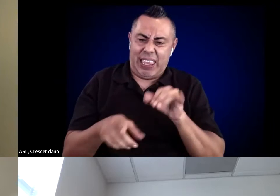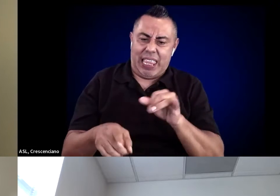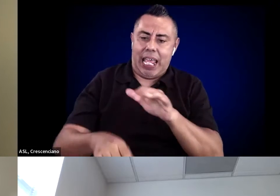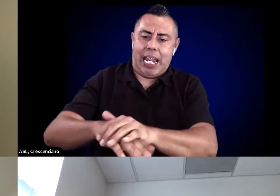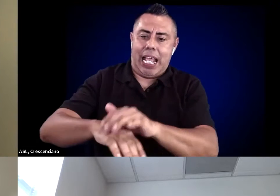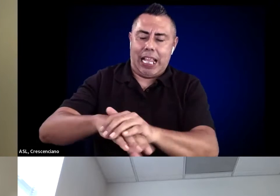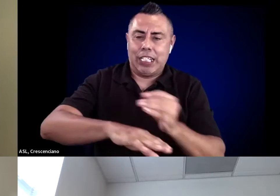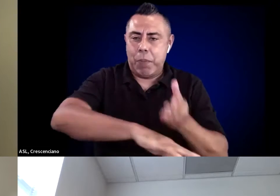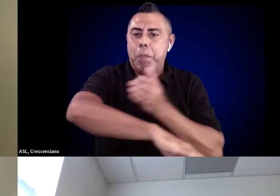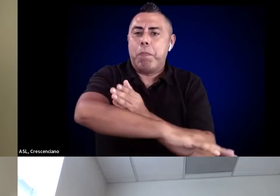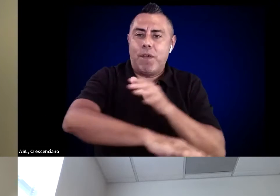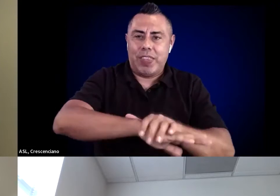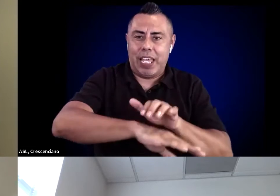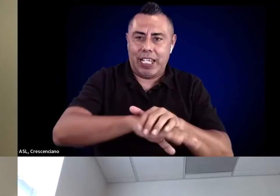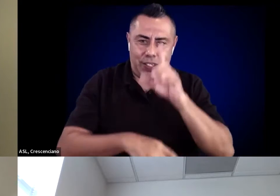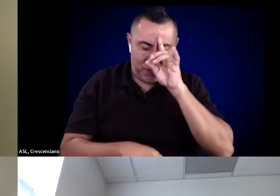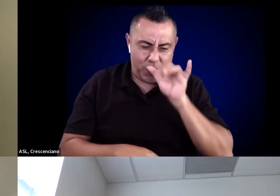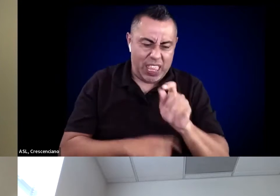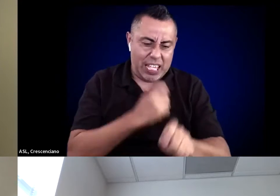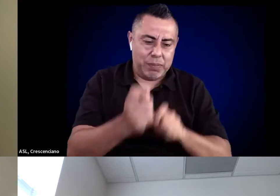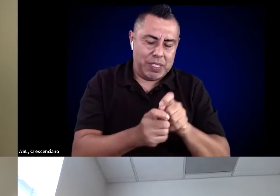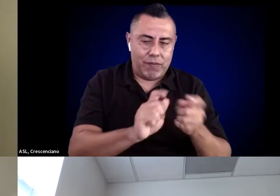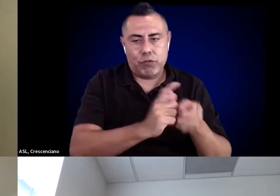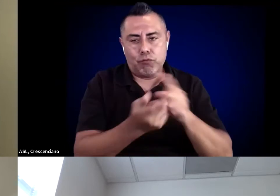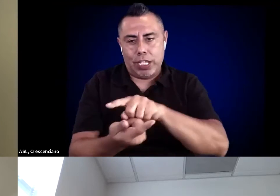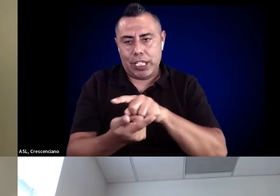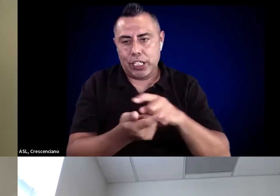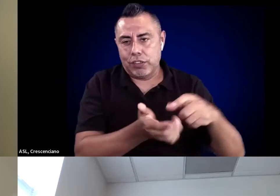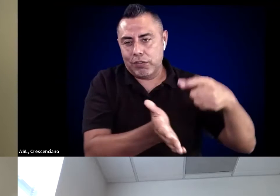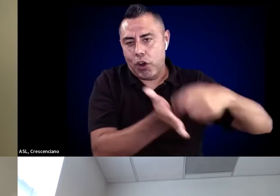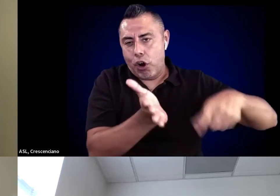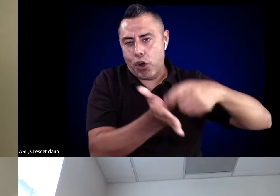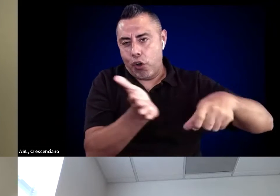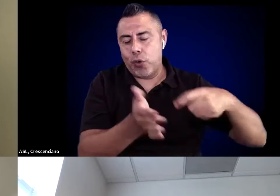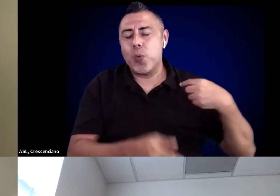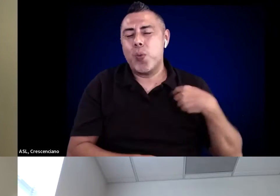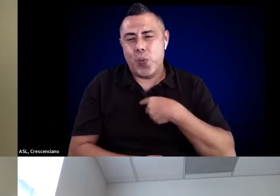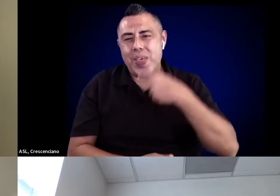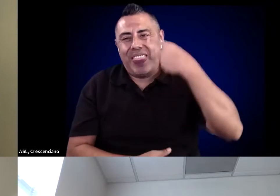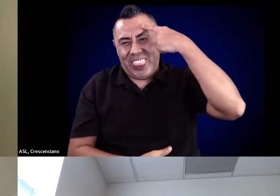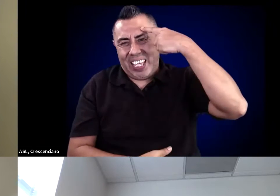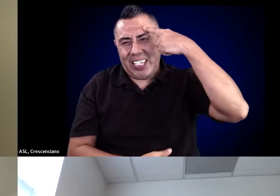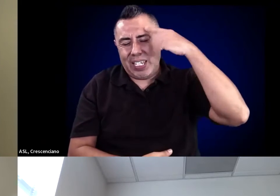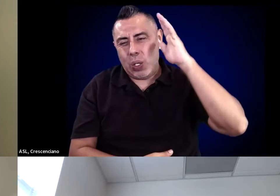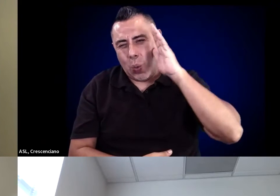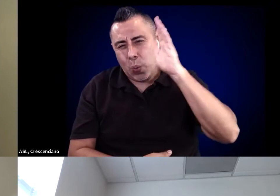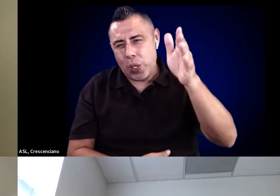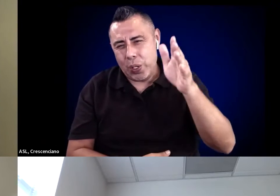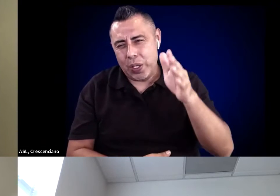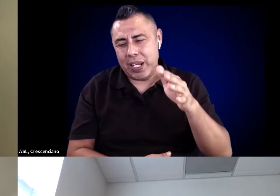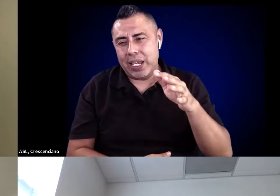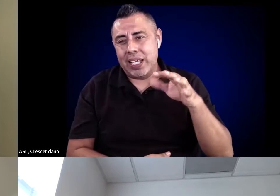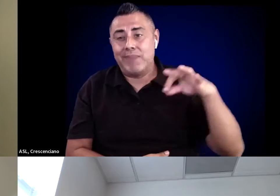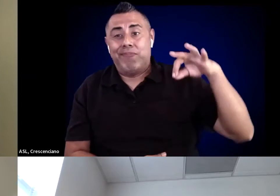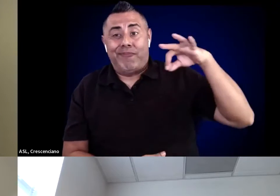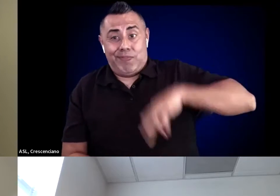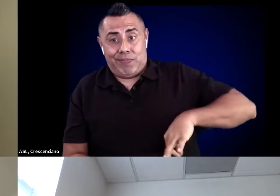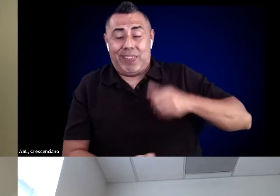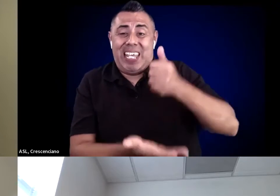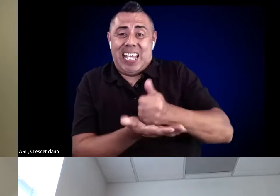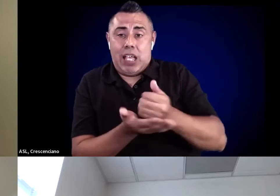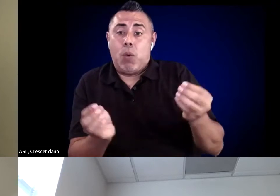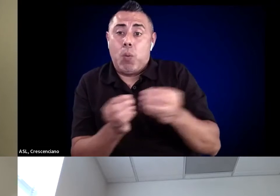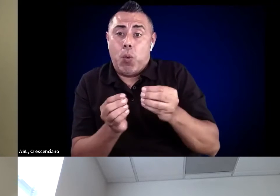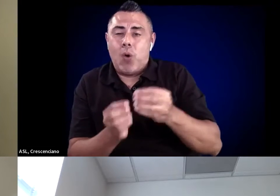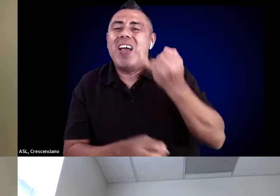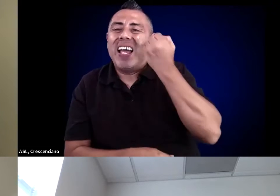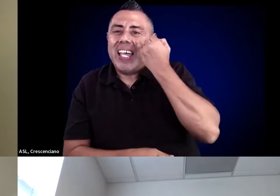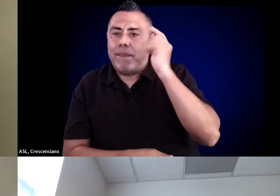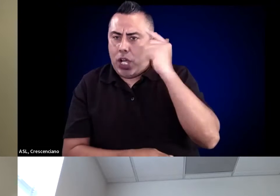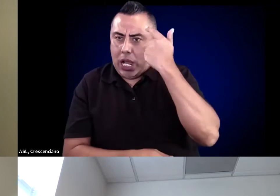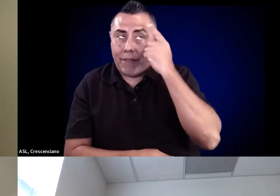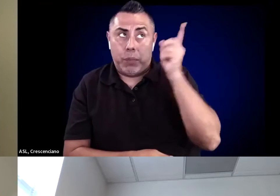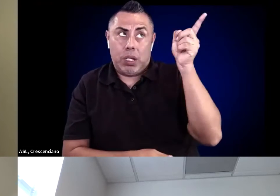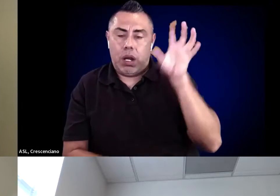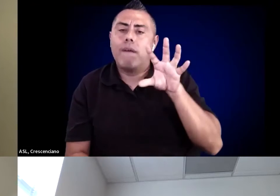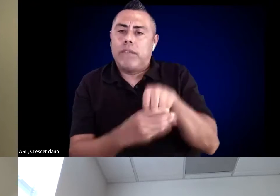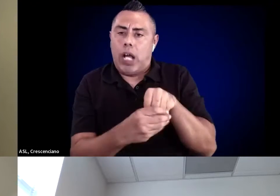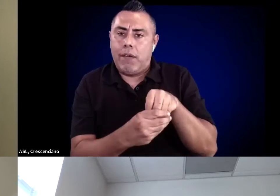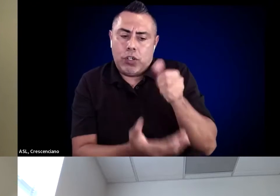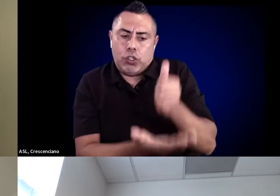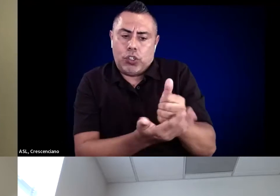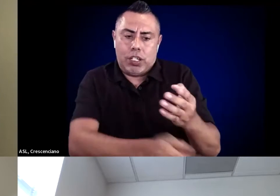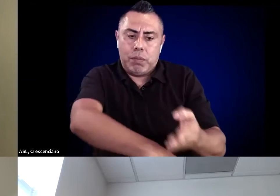Ranya Virk: of that specific journal article. So we think that it would be um, you know more helpful if the Government was be able to be involved and kind of um helped to improve the infrastructure for this.